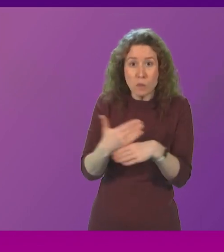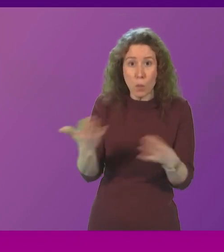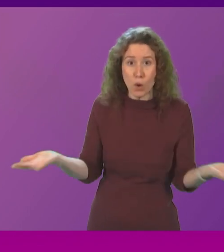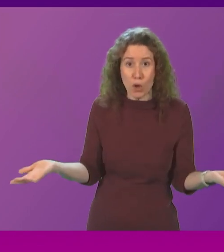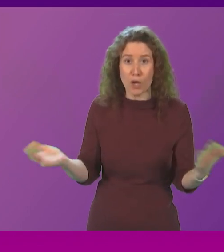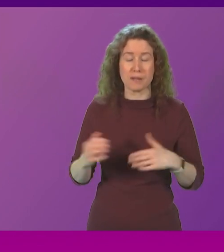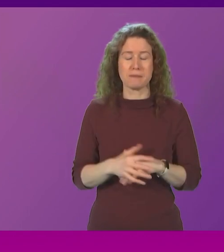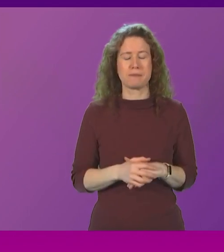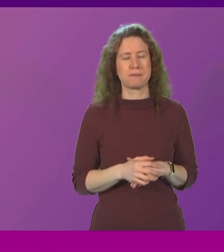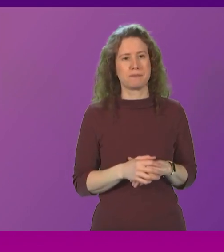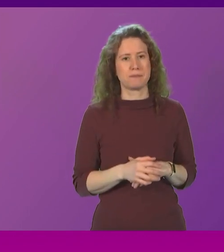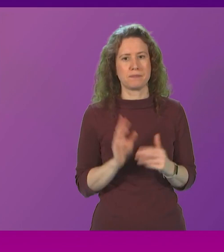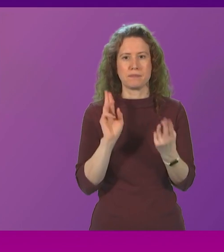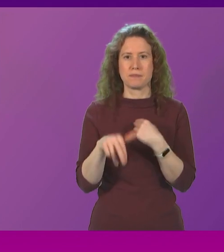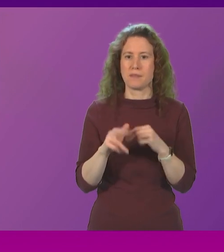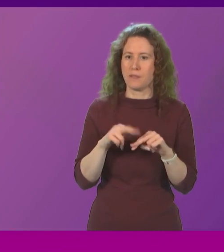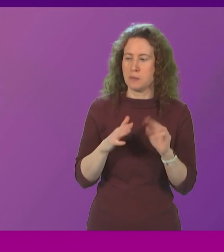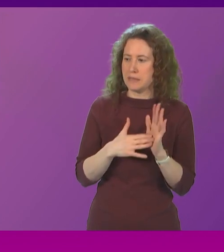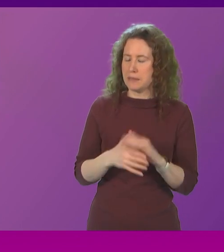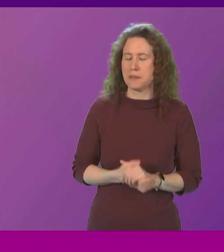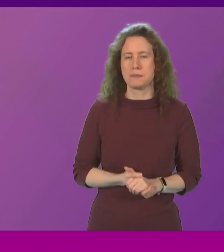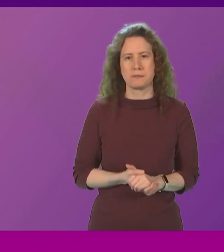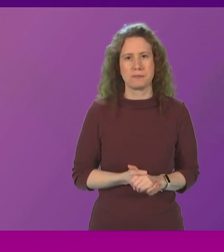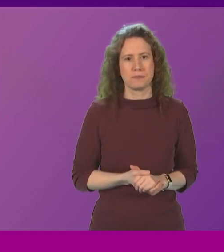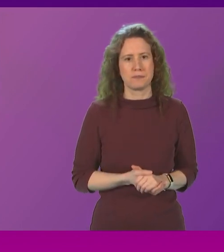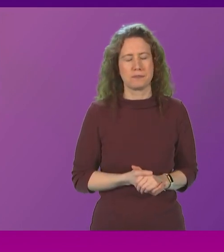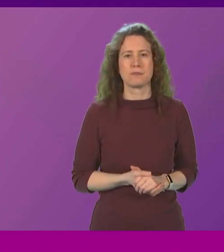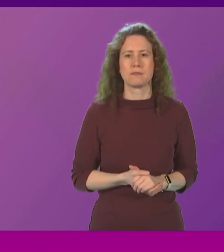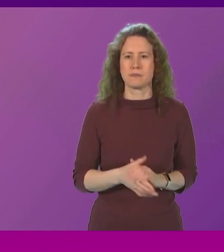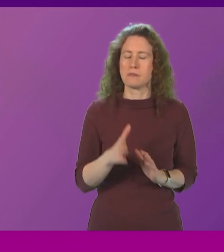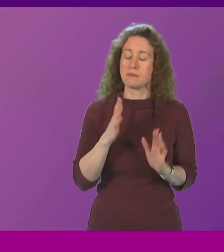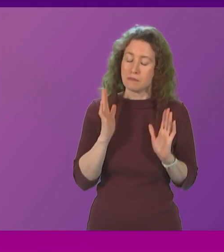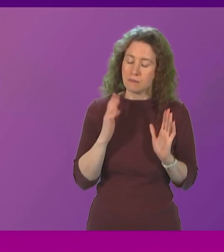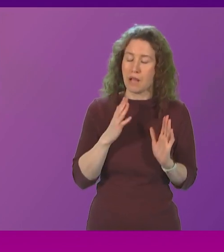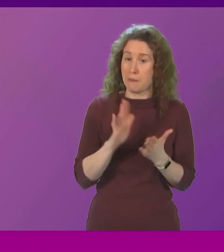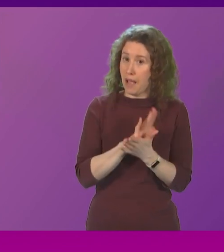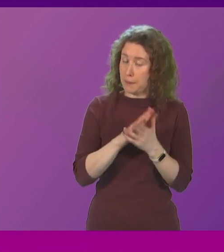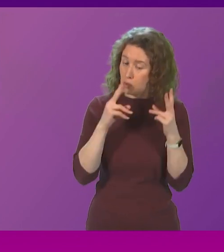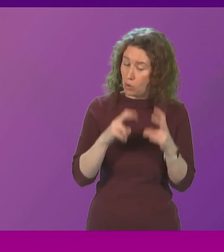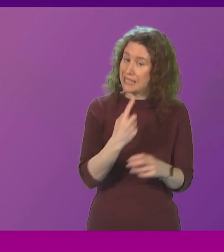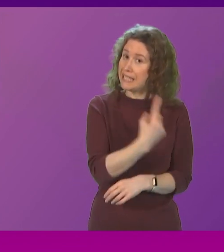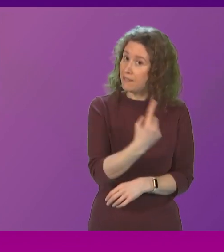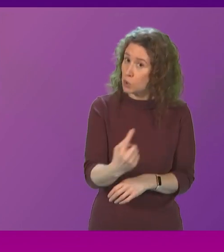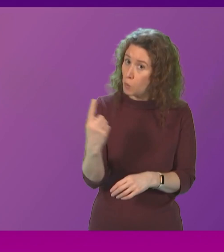I say, again, that I am happy to look into individual cases if Jeremy Balfour wishes